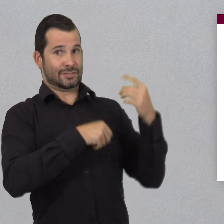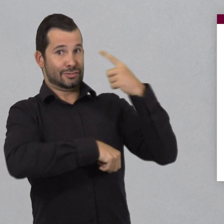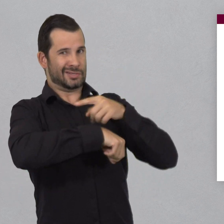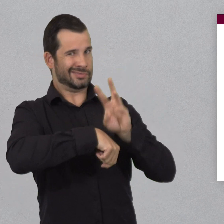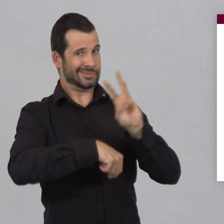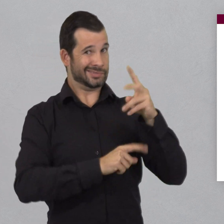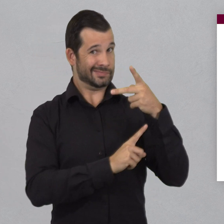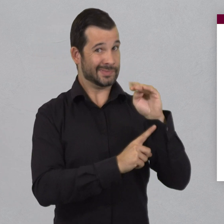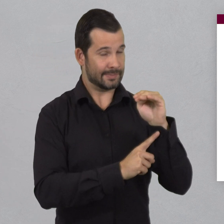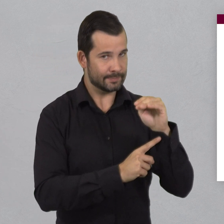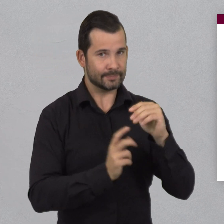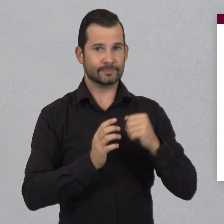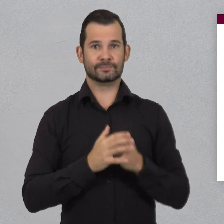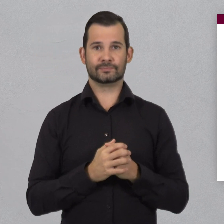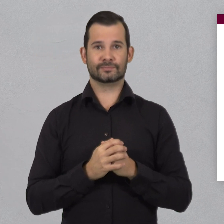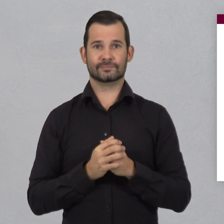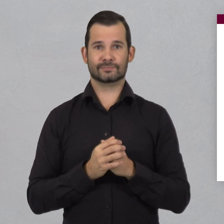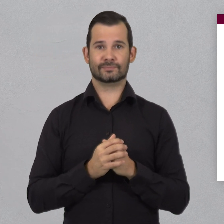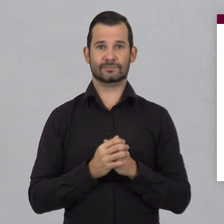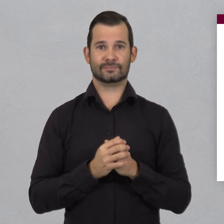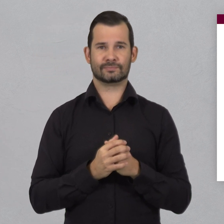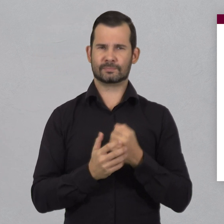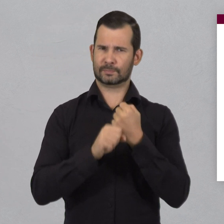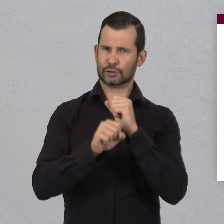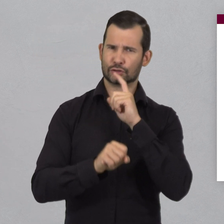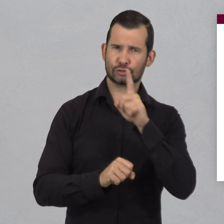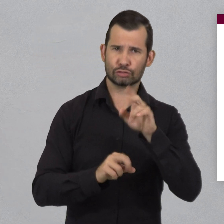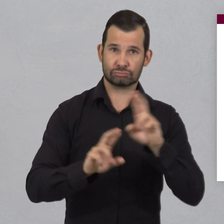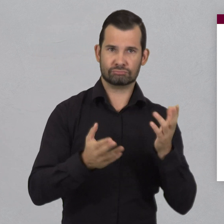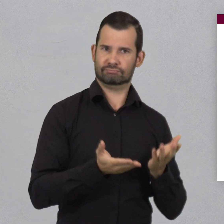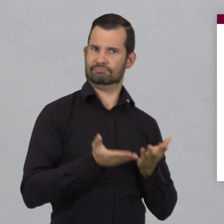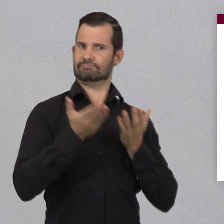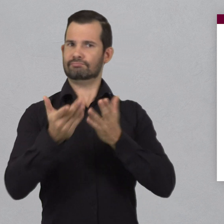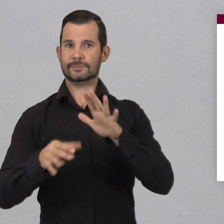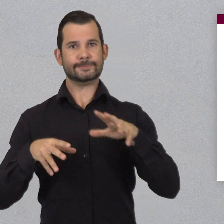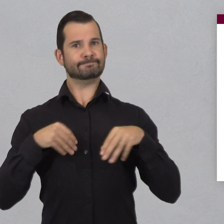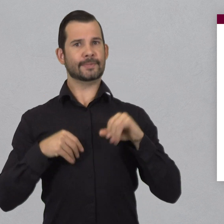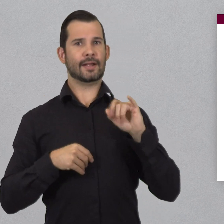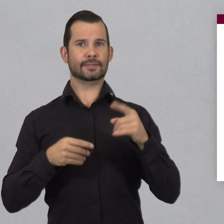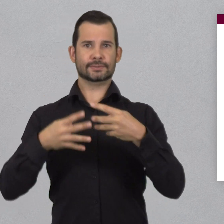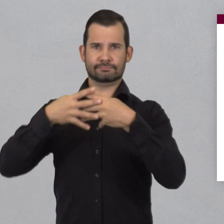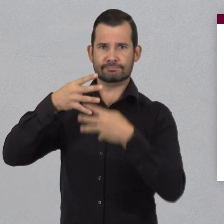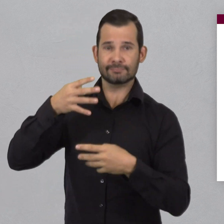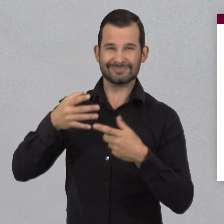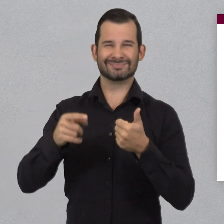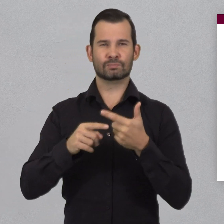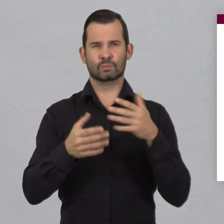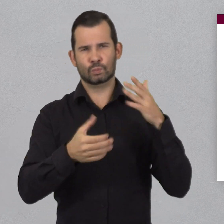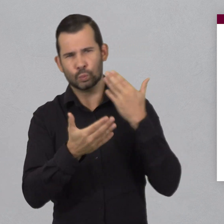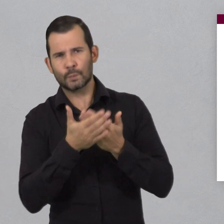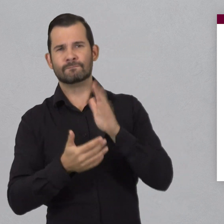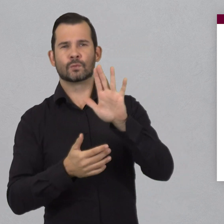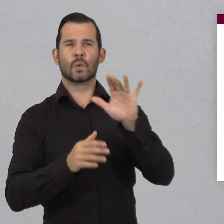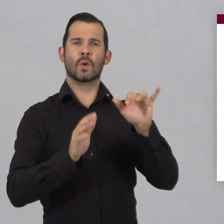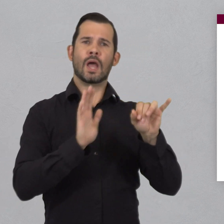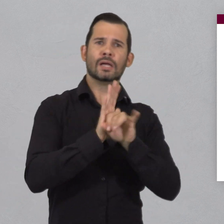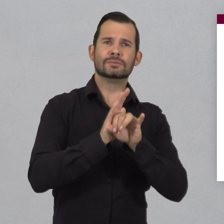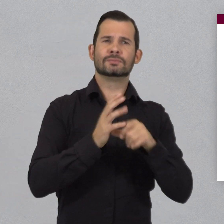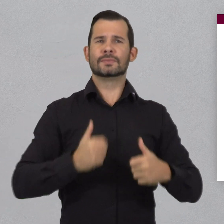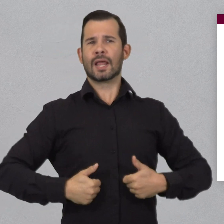election day, 6 p.m. Make sure you bring accepted ID to prove your identity and address. You can